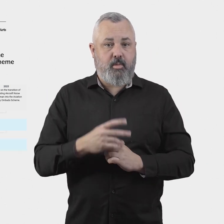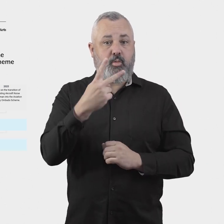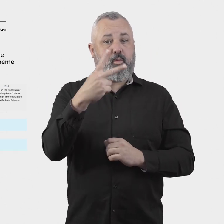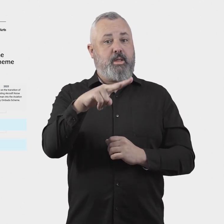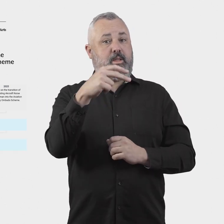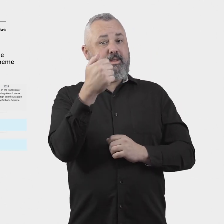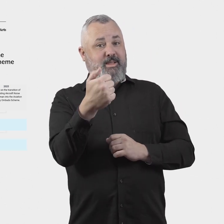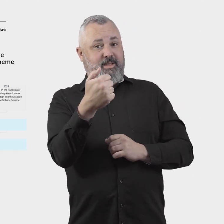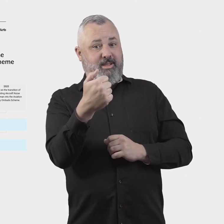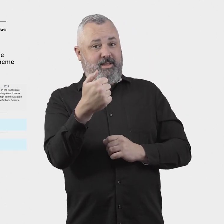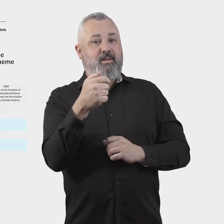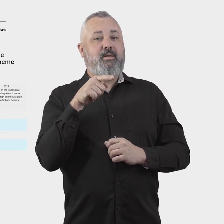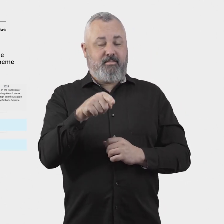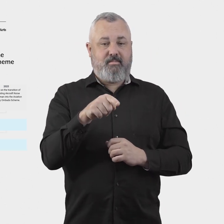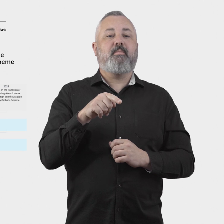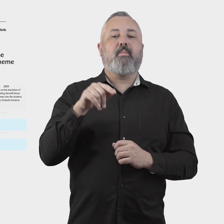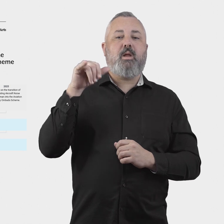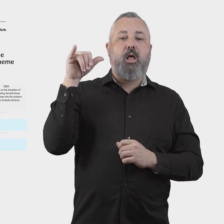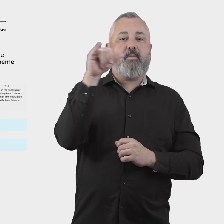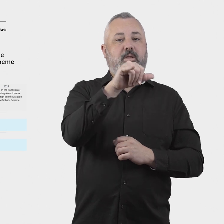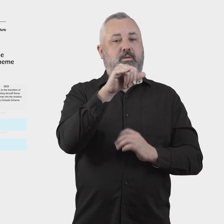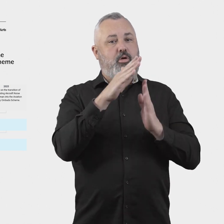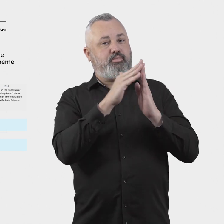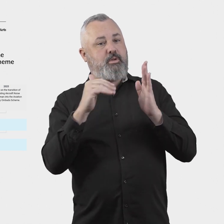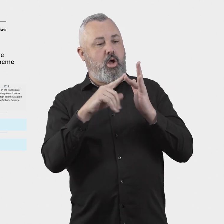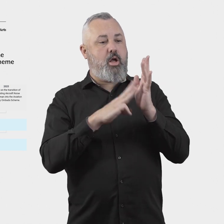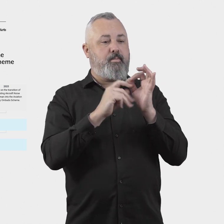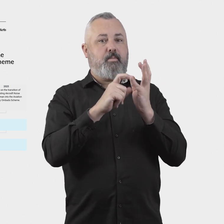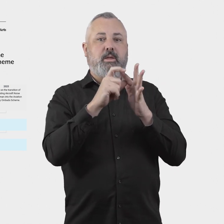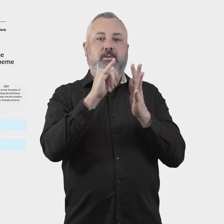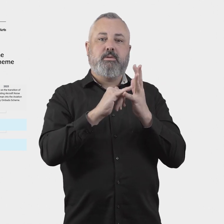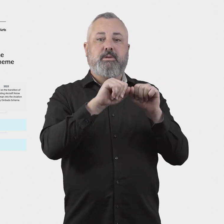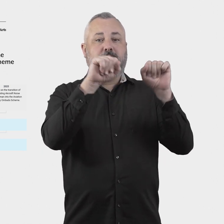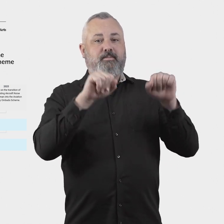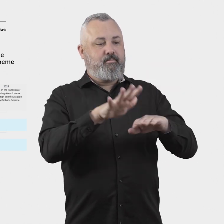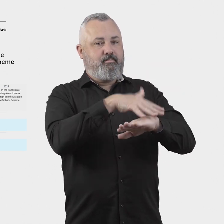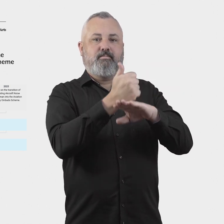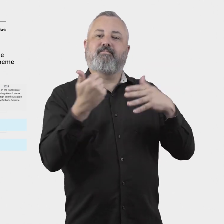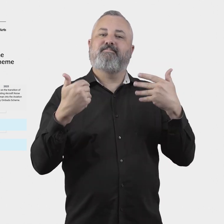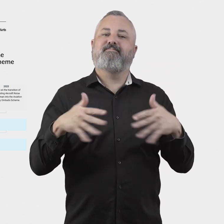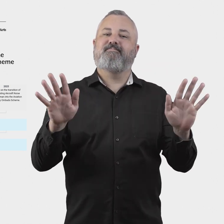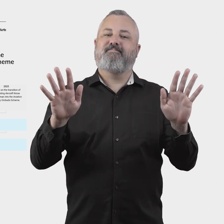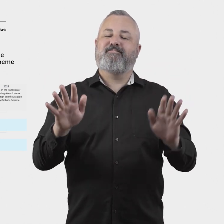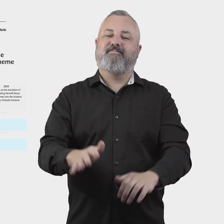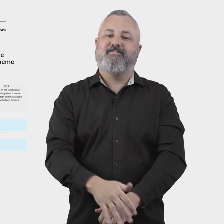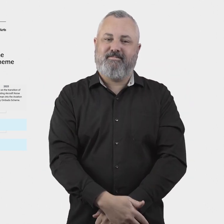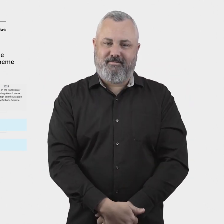2026 Aviation Industry Ombuds Scheme established